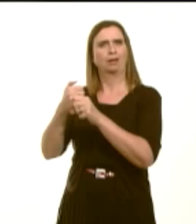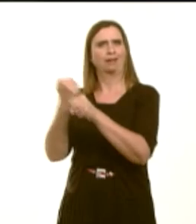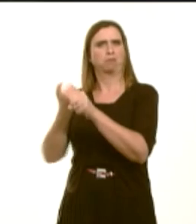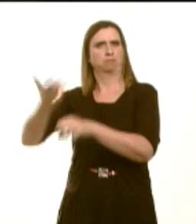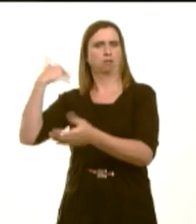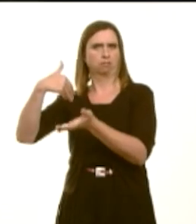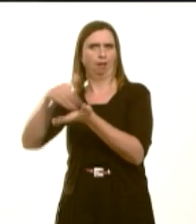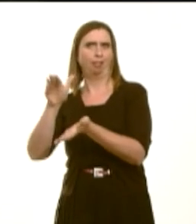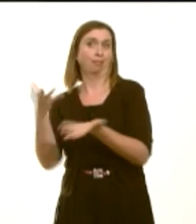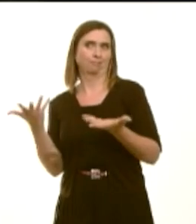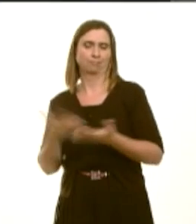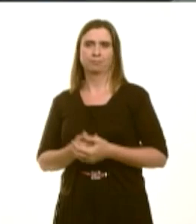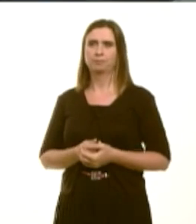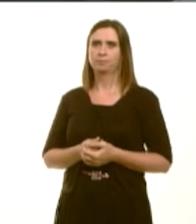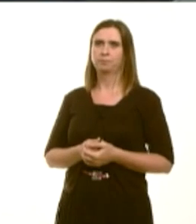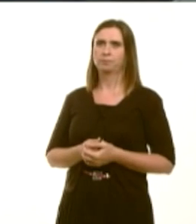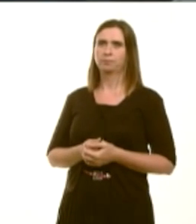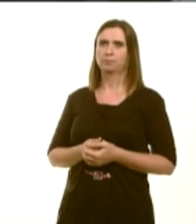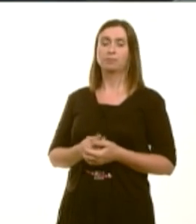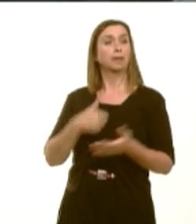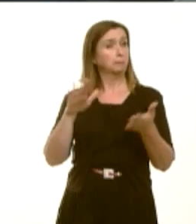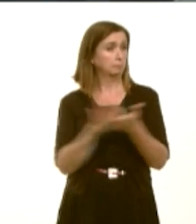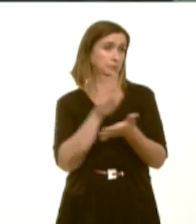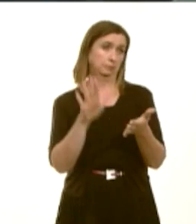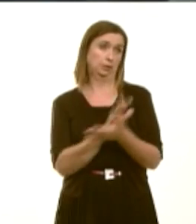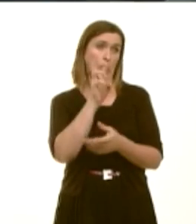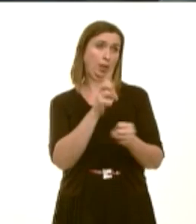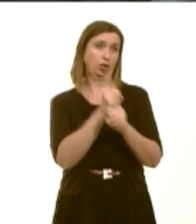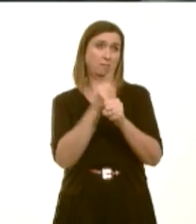that the Government has now finally approached the UK Government in terms of their responsibilities